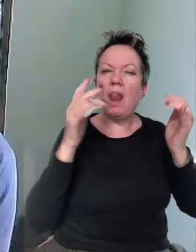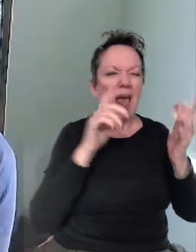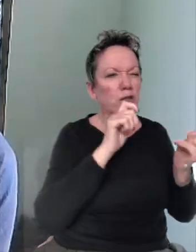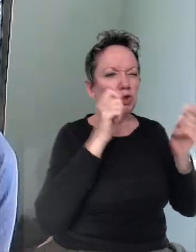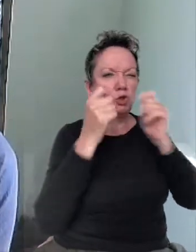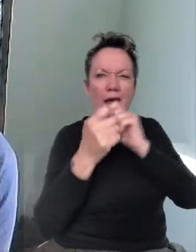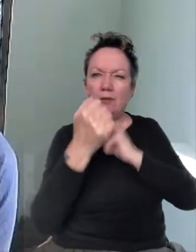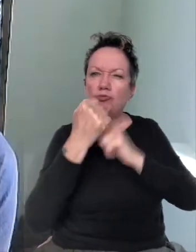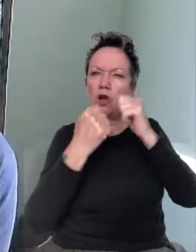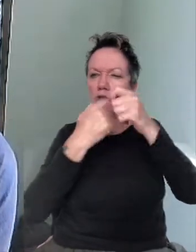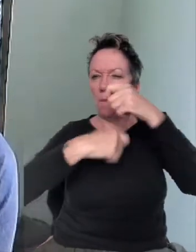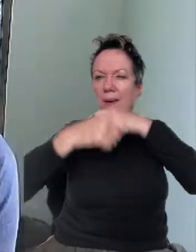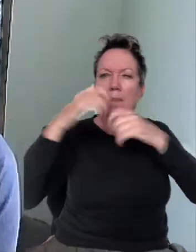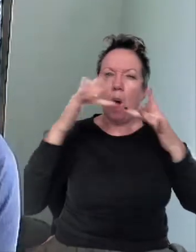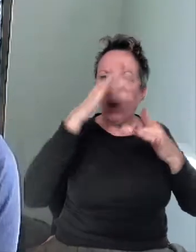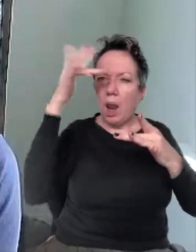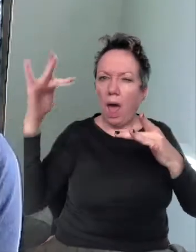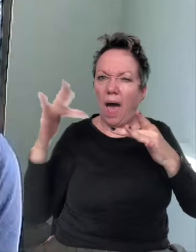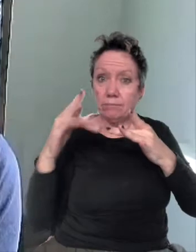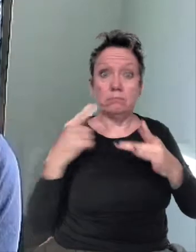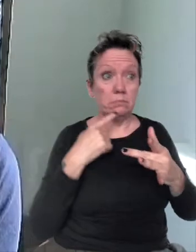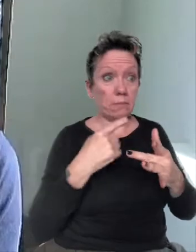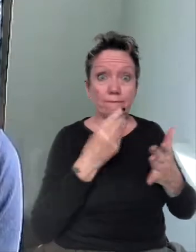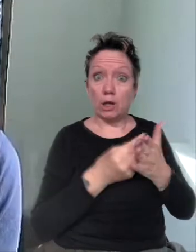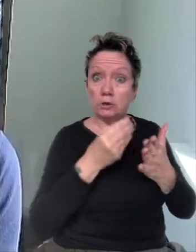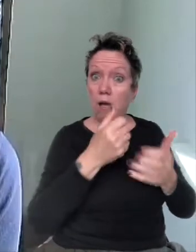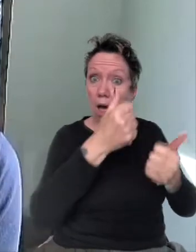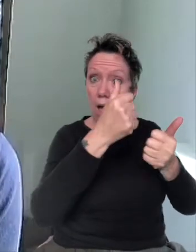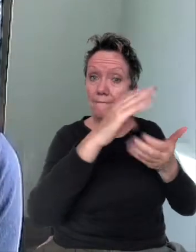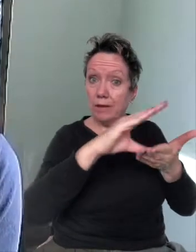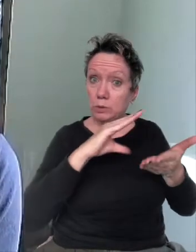I find funders very supportive, um, talked about hi.